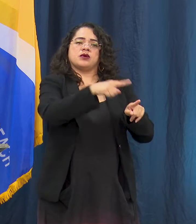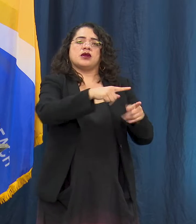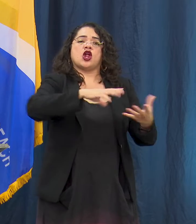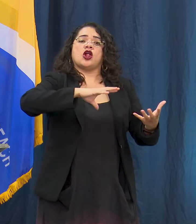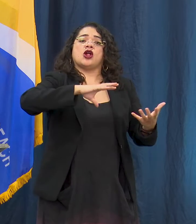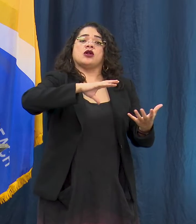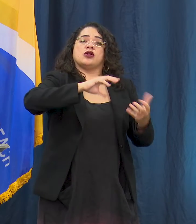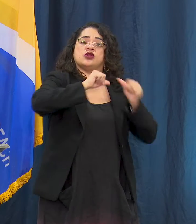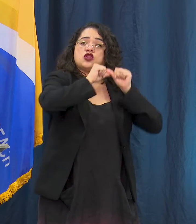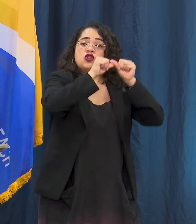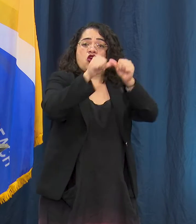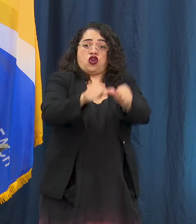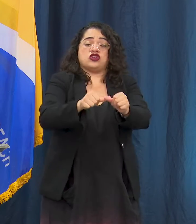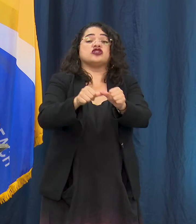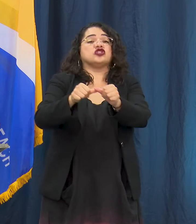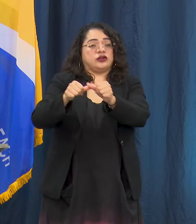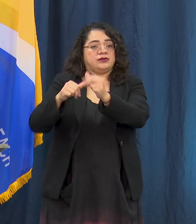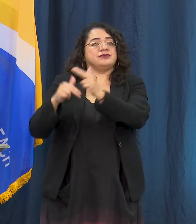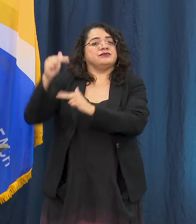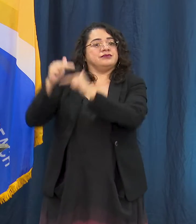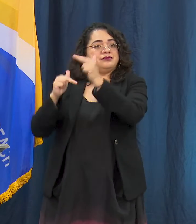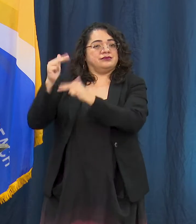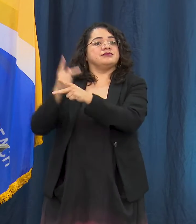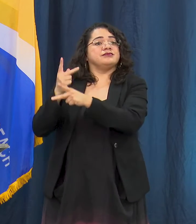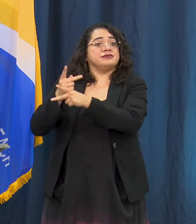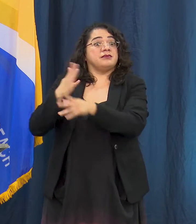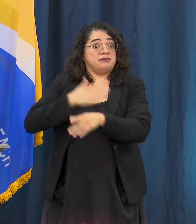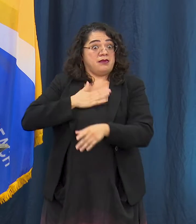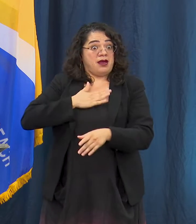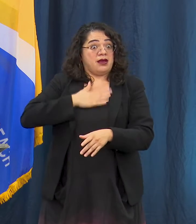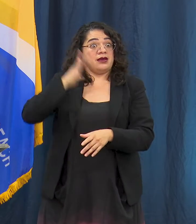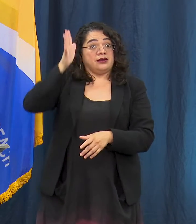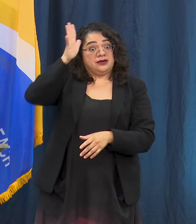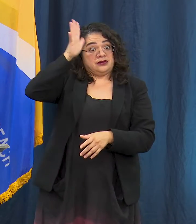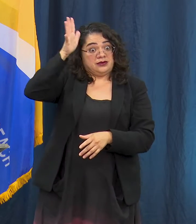passed last week in a long-term care facility. I had to call them and share